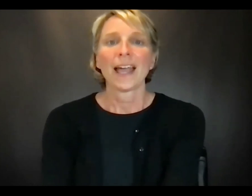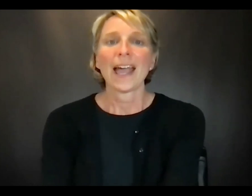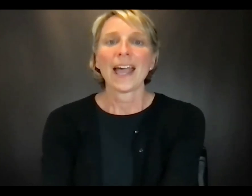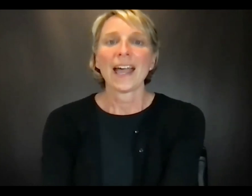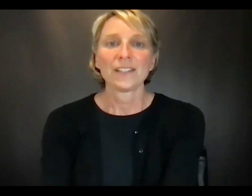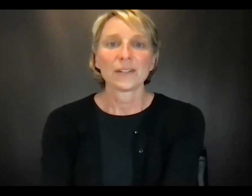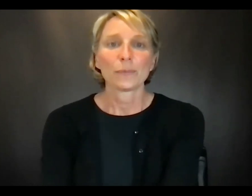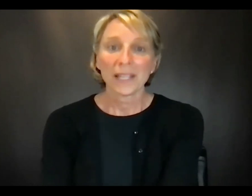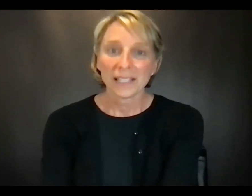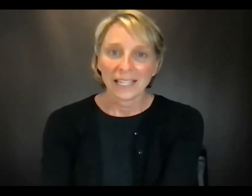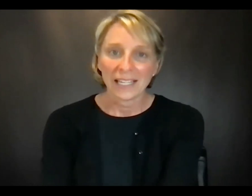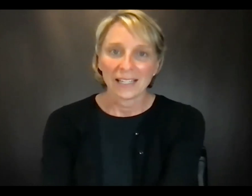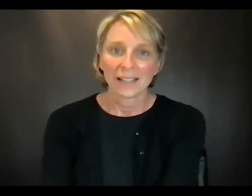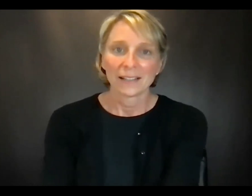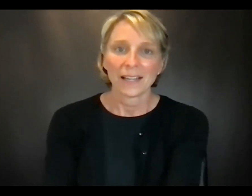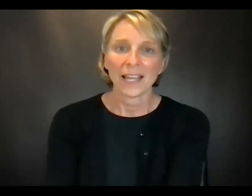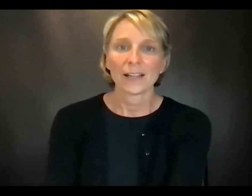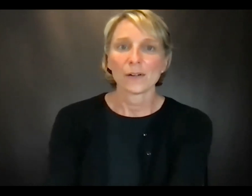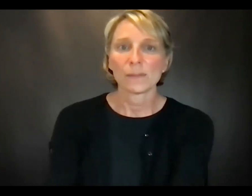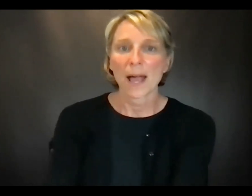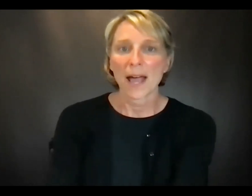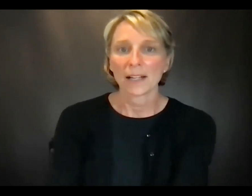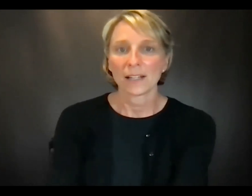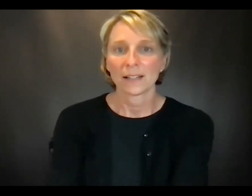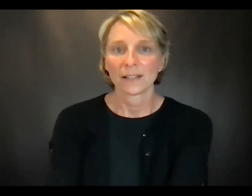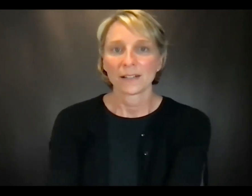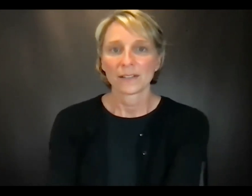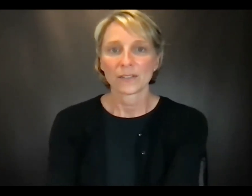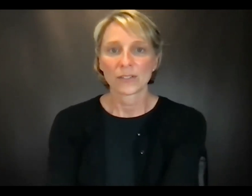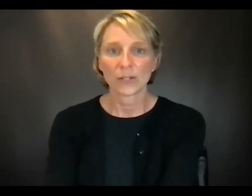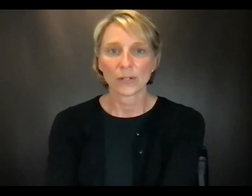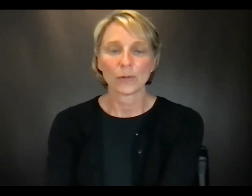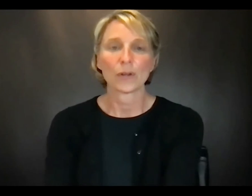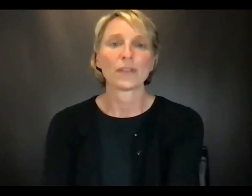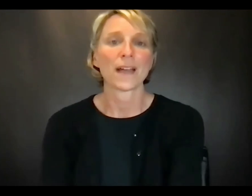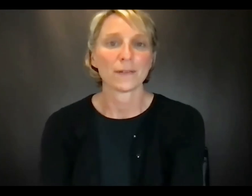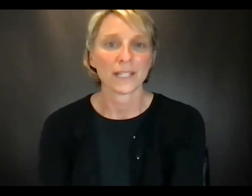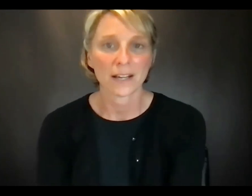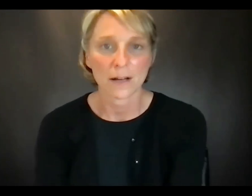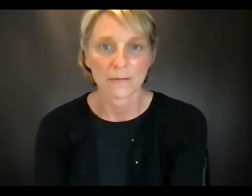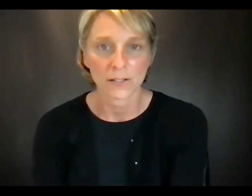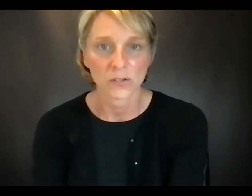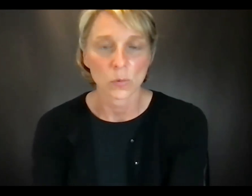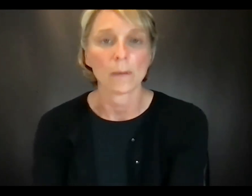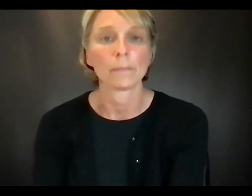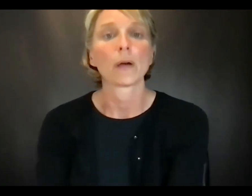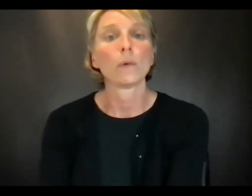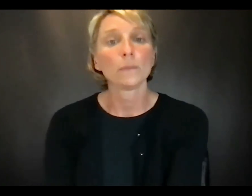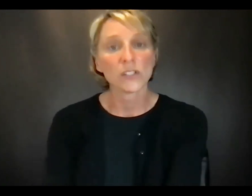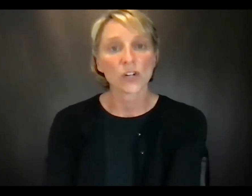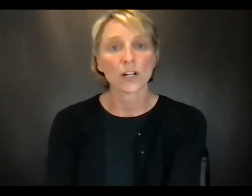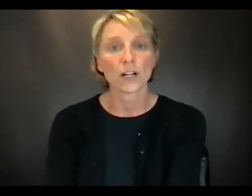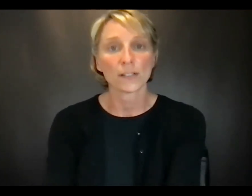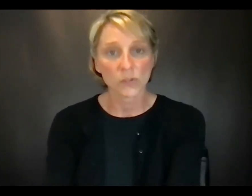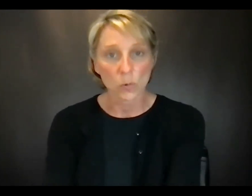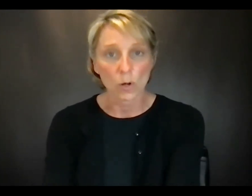and really it goes back to the founding of our school. When we started our school,